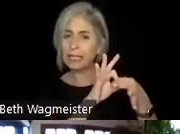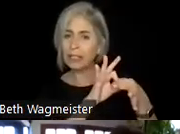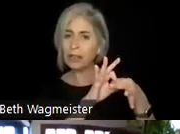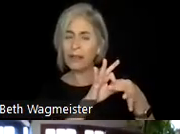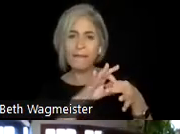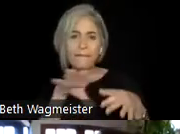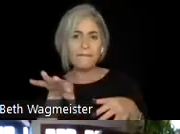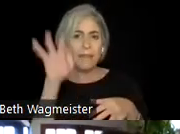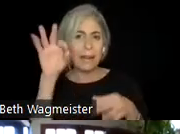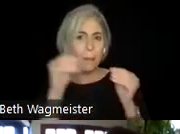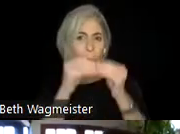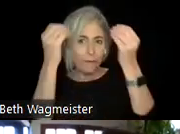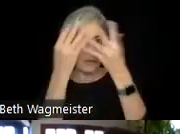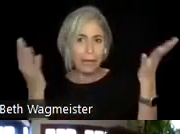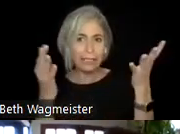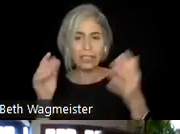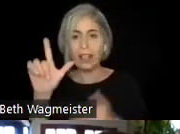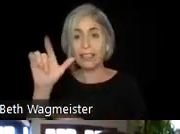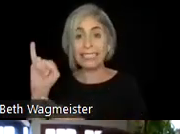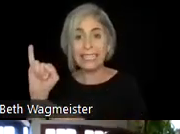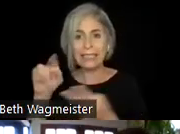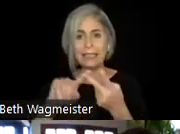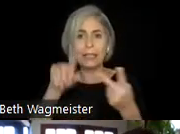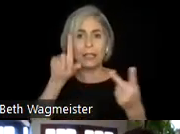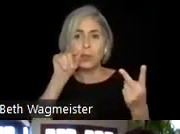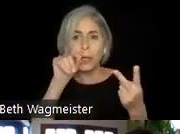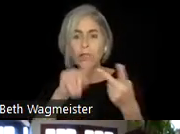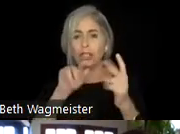next, and I want to just make sure that you also stay connected